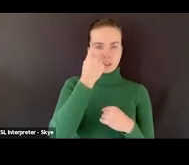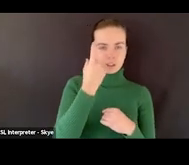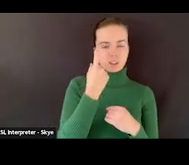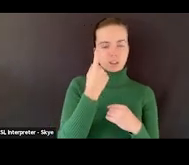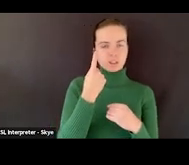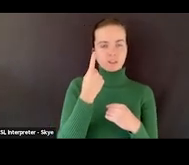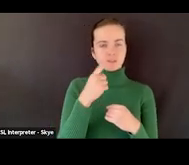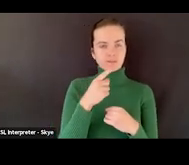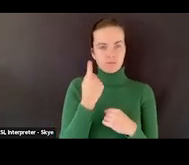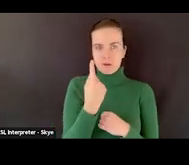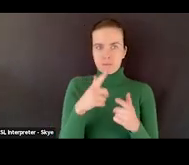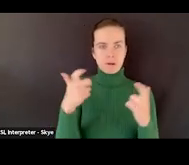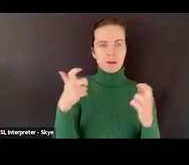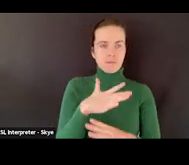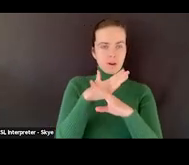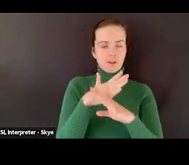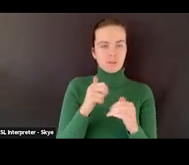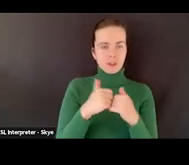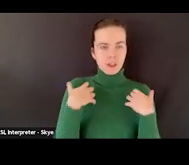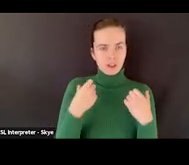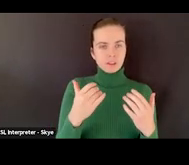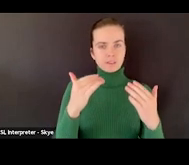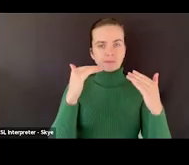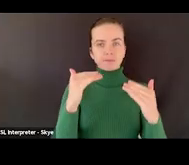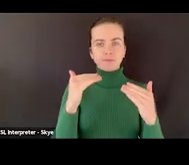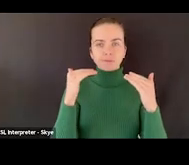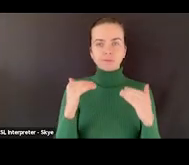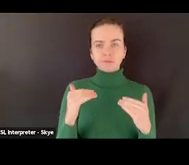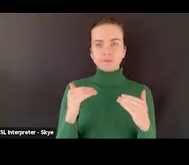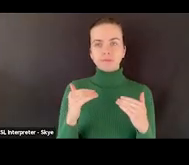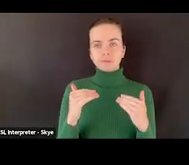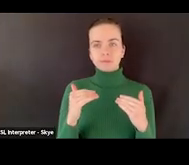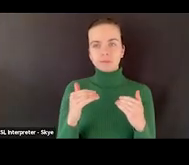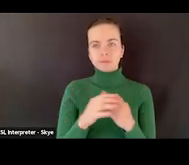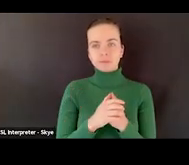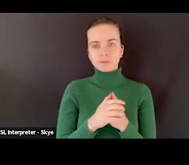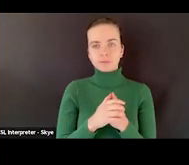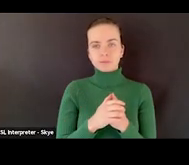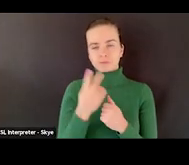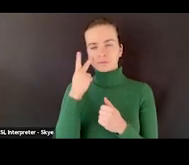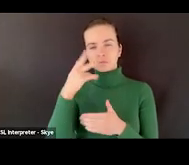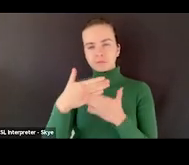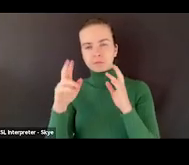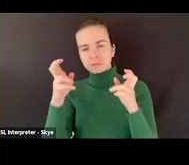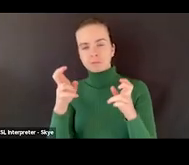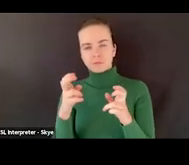of the primary barriers to health. And here are some of the quotes. So, the greatest challenge was